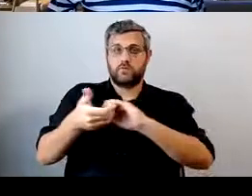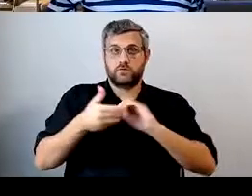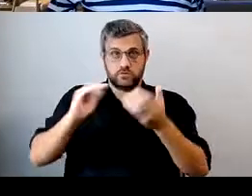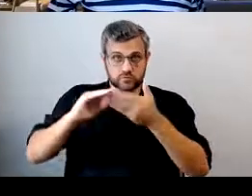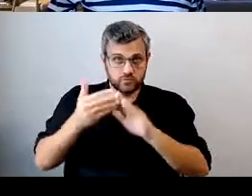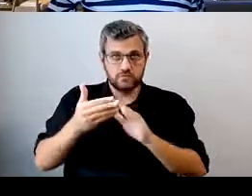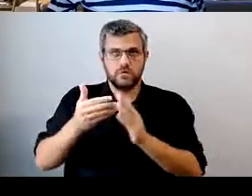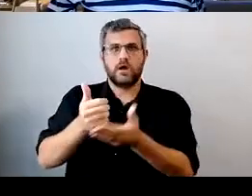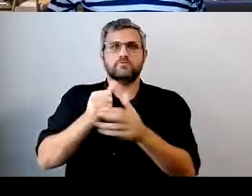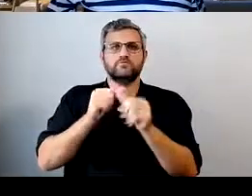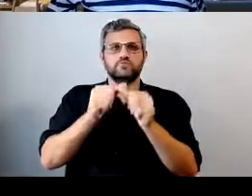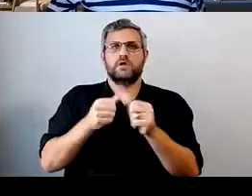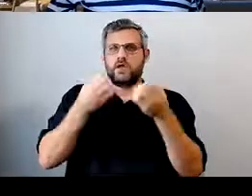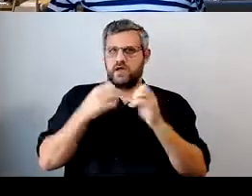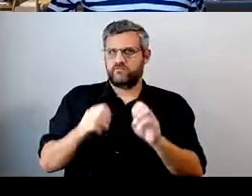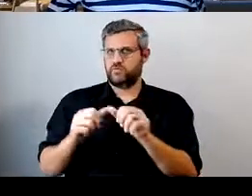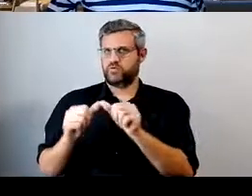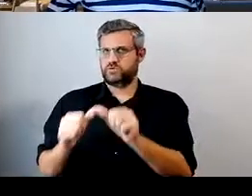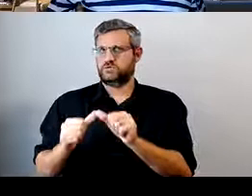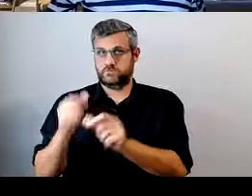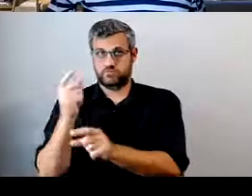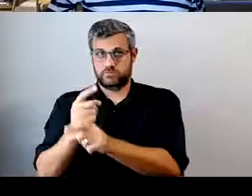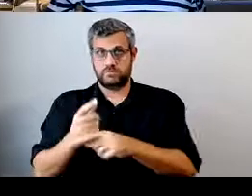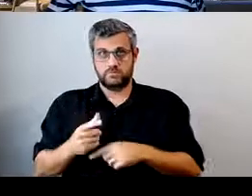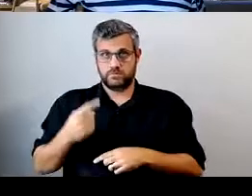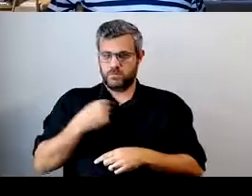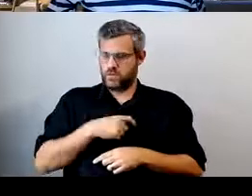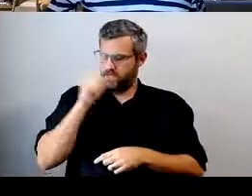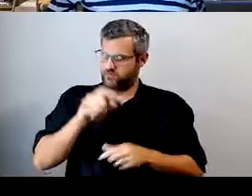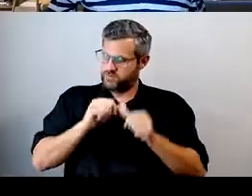to sustain effort and persistence, right? So we gotta be very persistent in what we're doing.